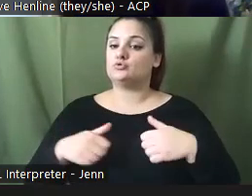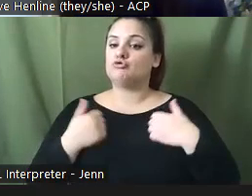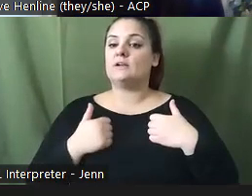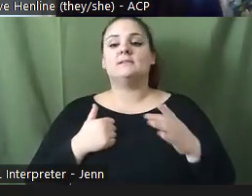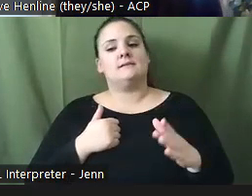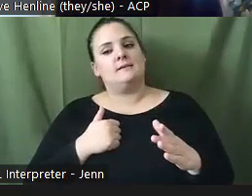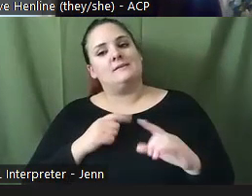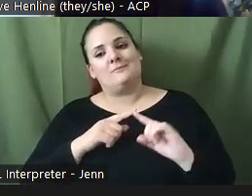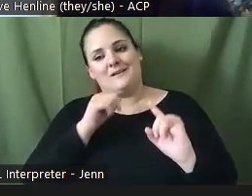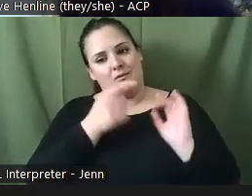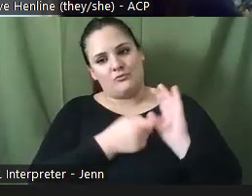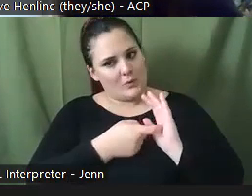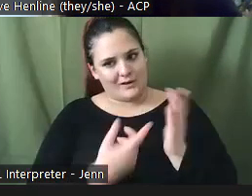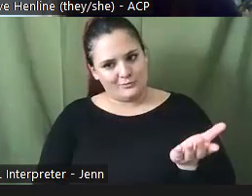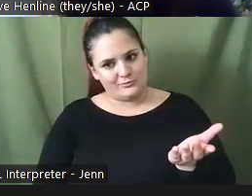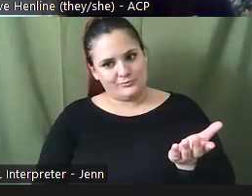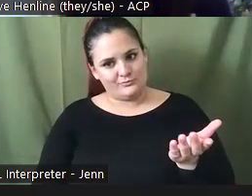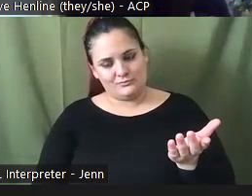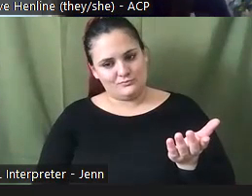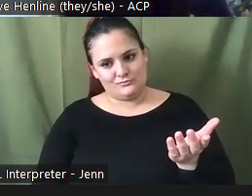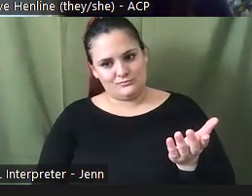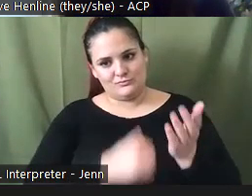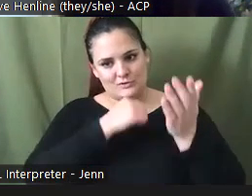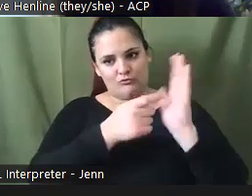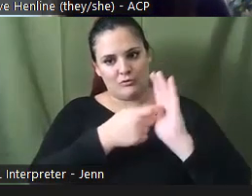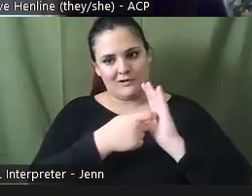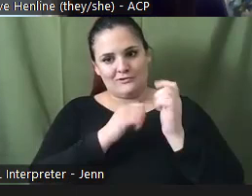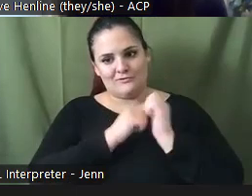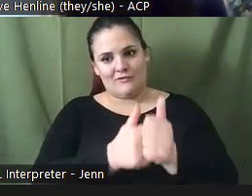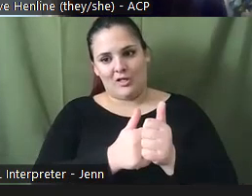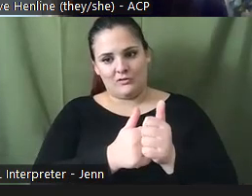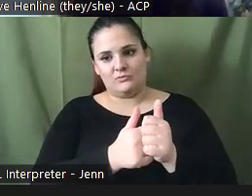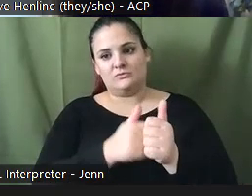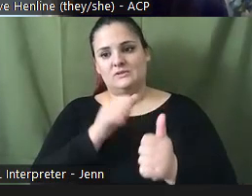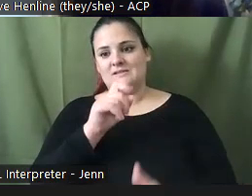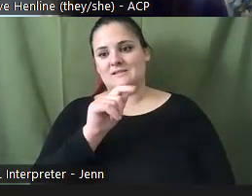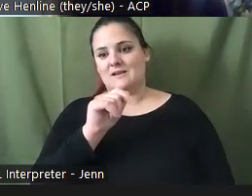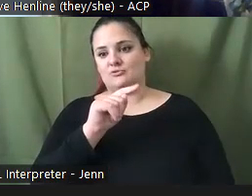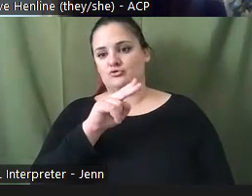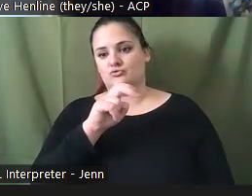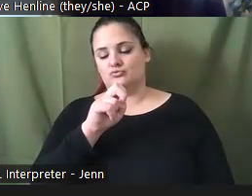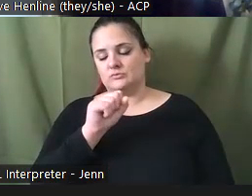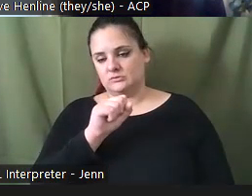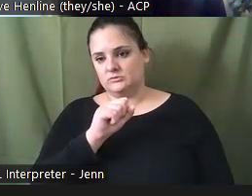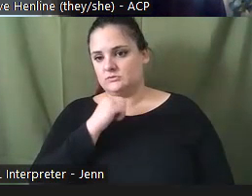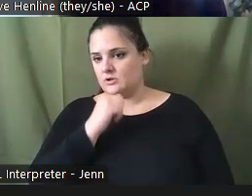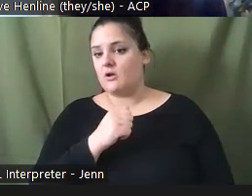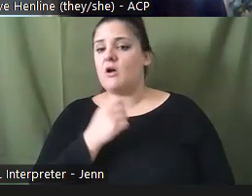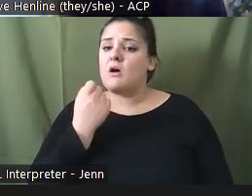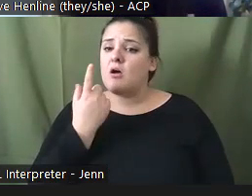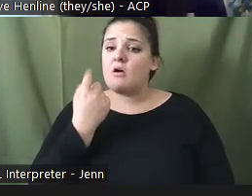They're not required to follow the statutes of the ACP. A lot of them do if they're aware of